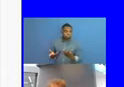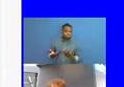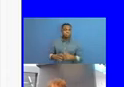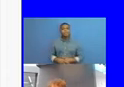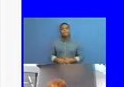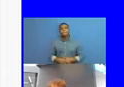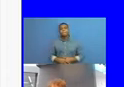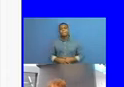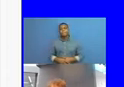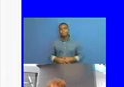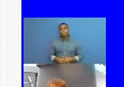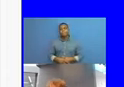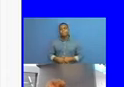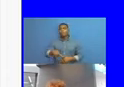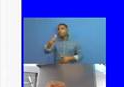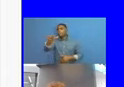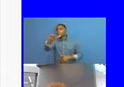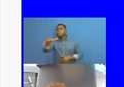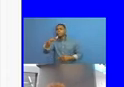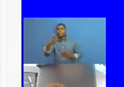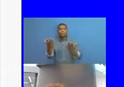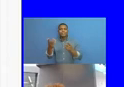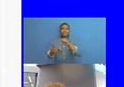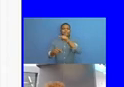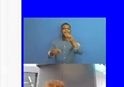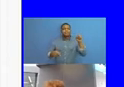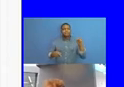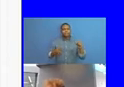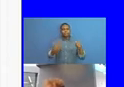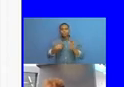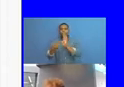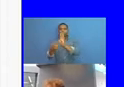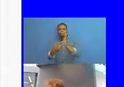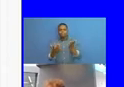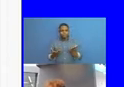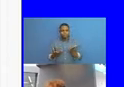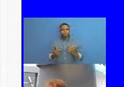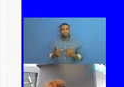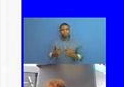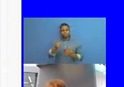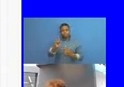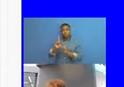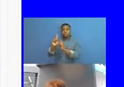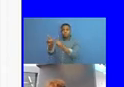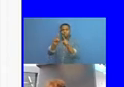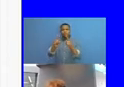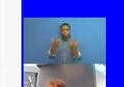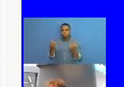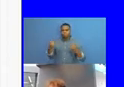for instance, the fight against climate change or diversity and inclusion? It can be for instance that we will share resources,